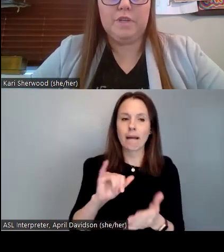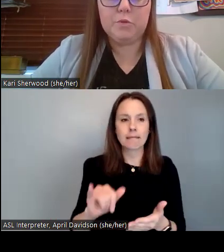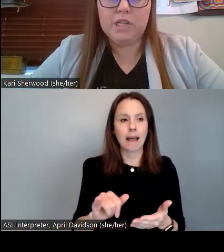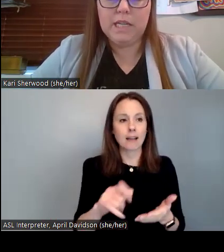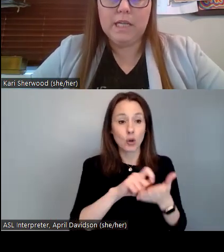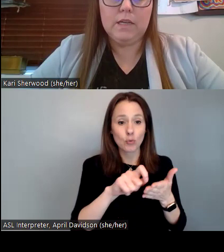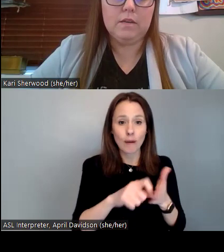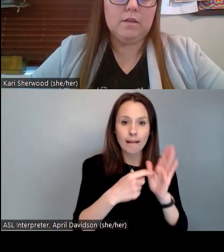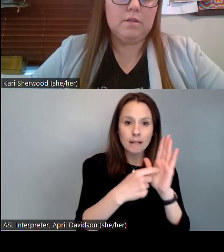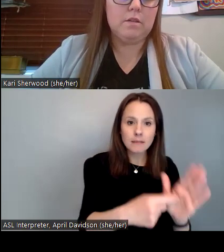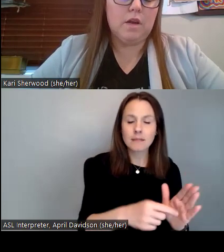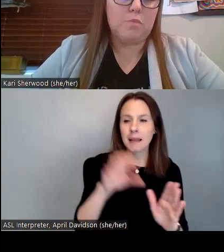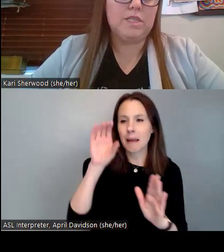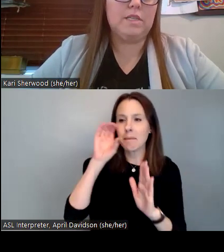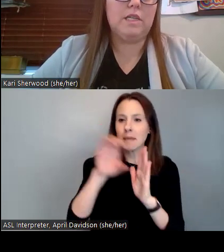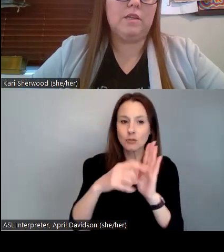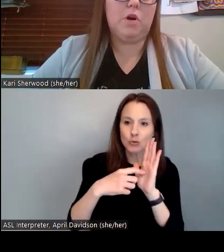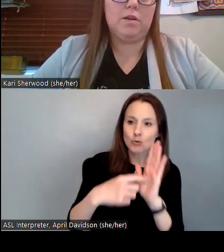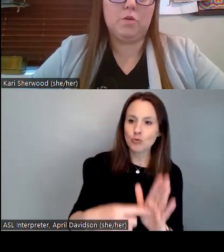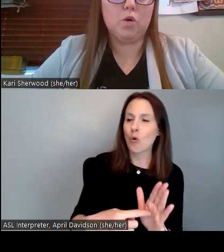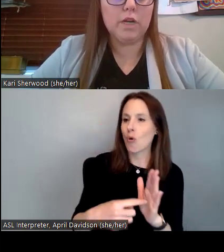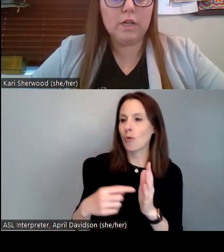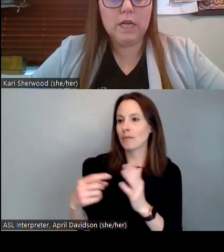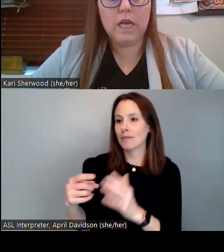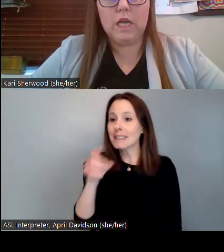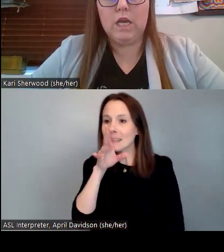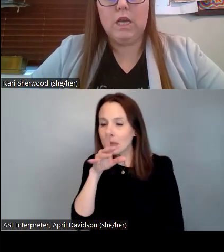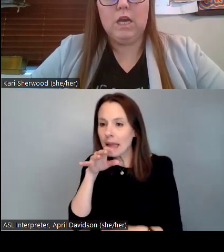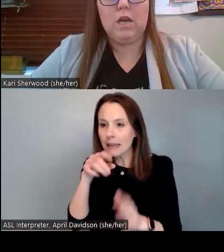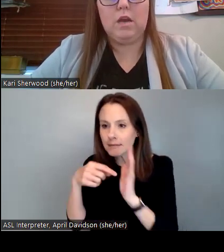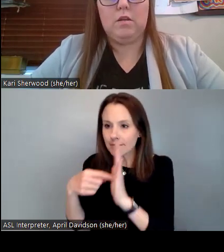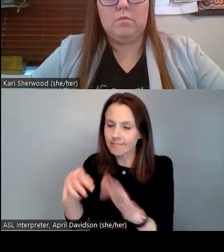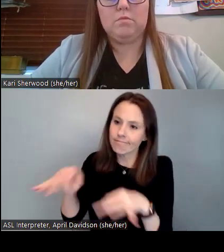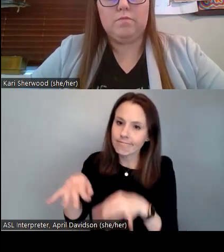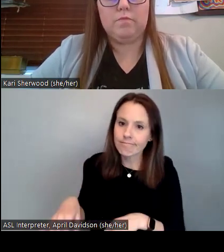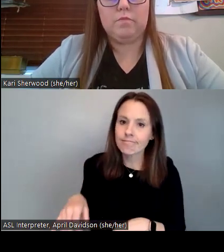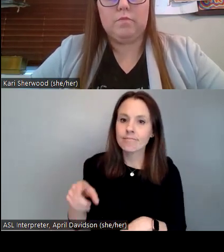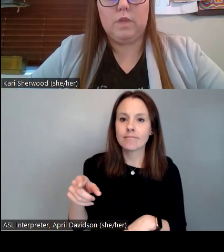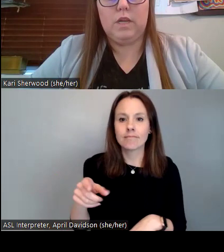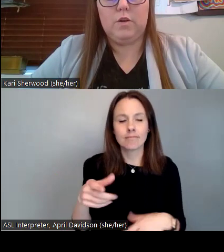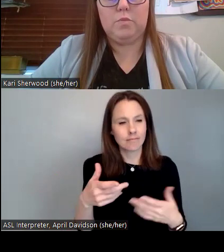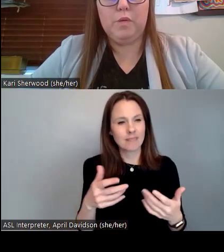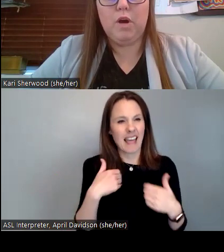them visually, presenting them auditorily. People